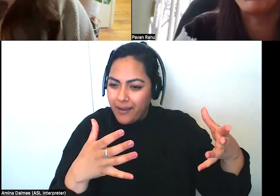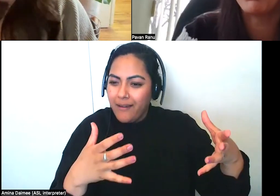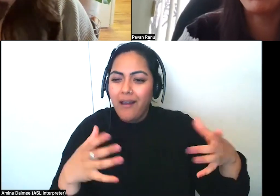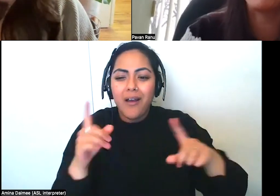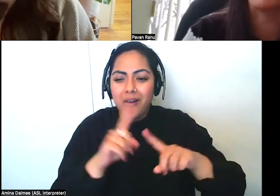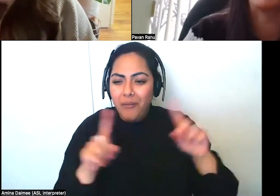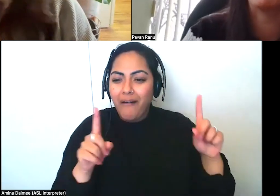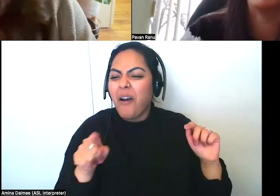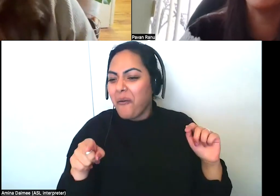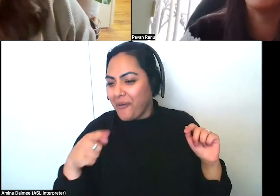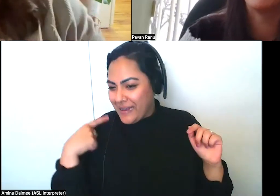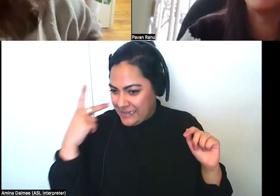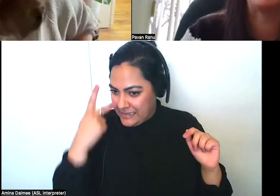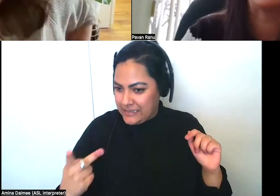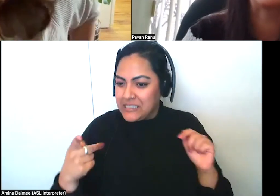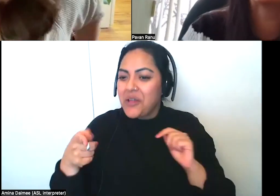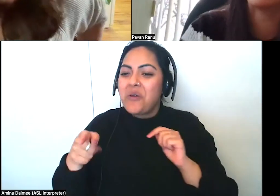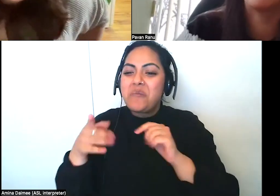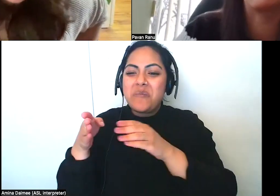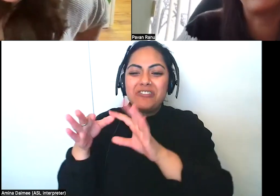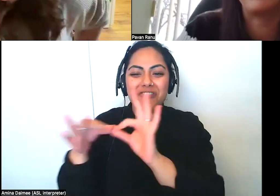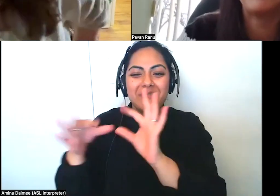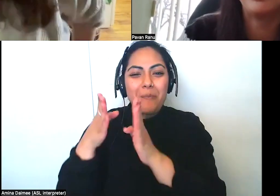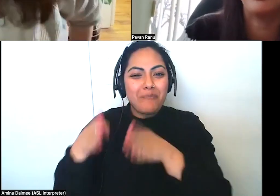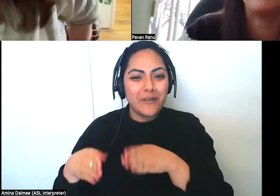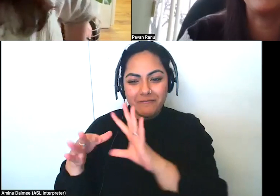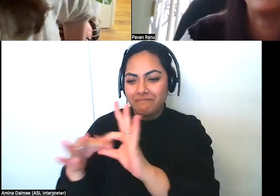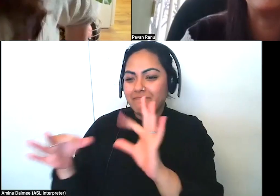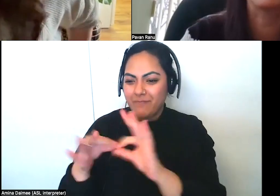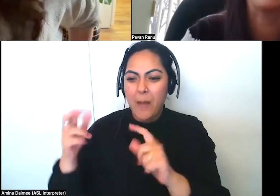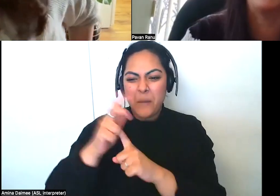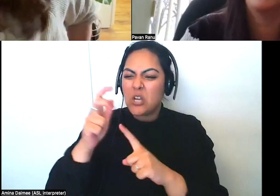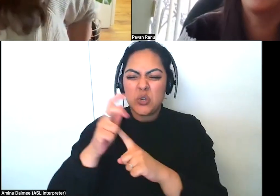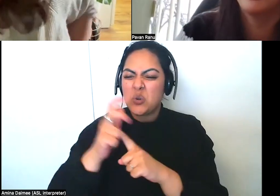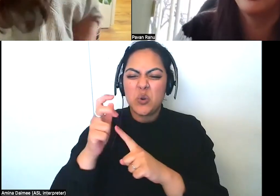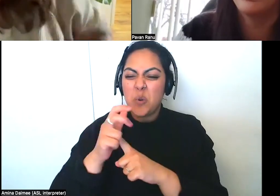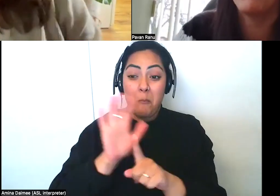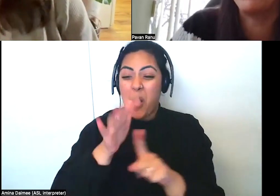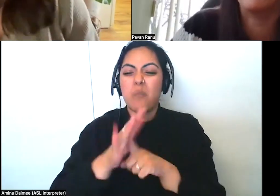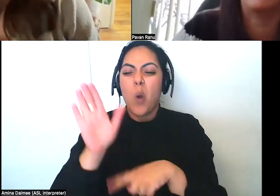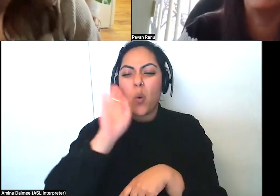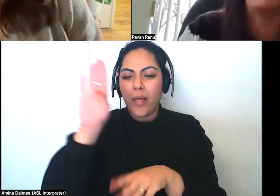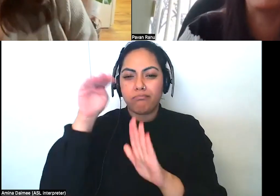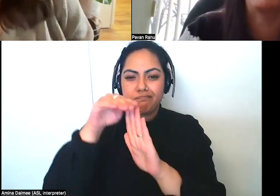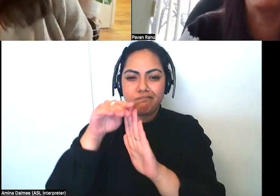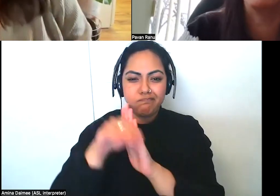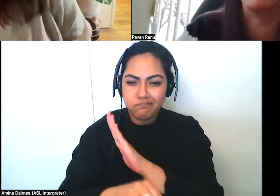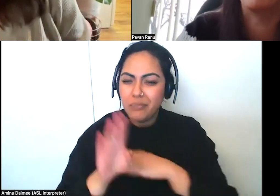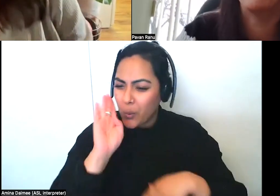will be popular as much any longer, but that's interesting. I mean, it could be true. We'll never